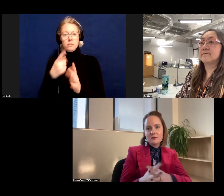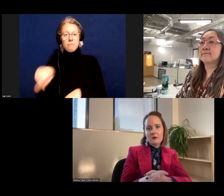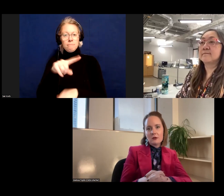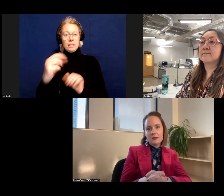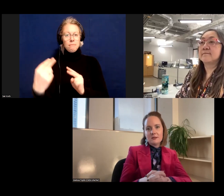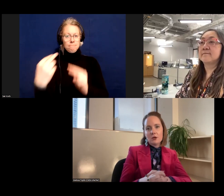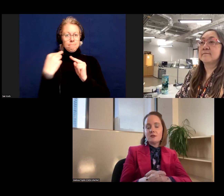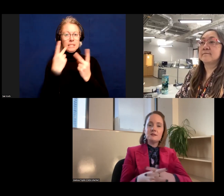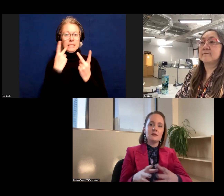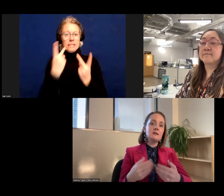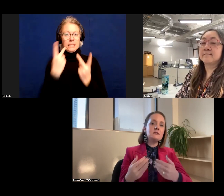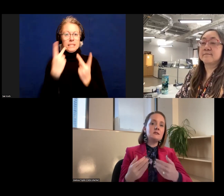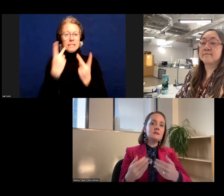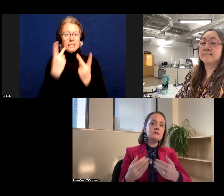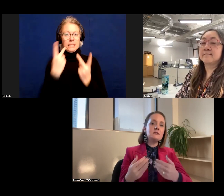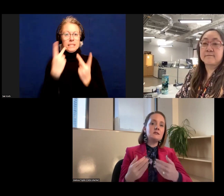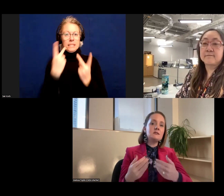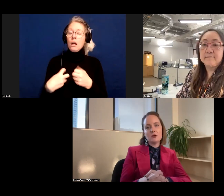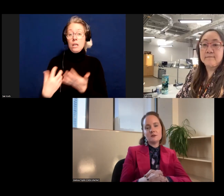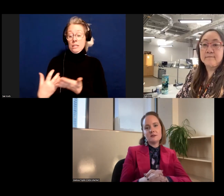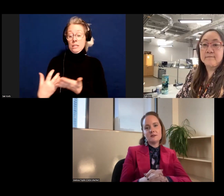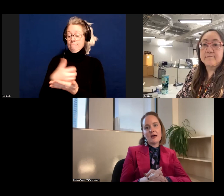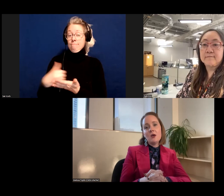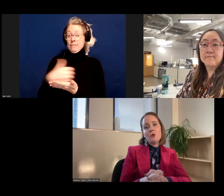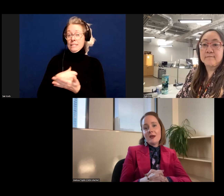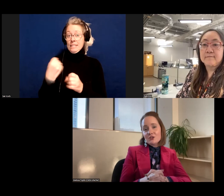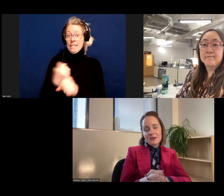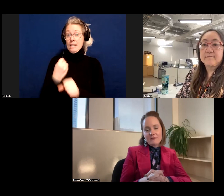around collecting artistic discipline data over the years is that we actually haven't